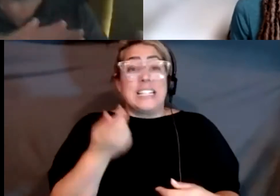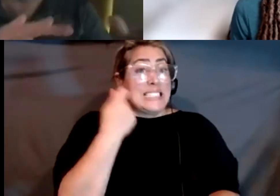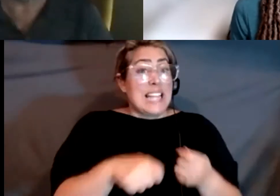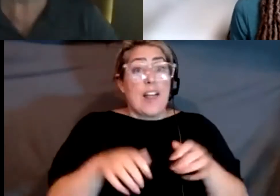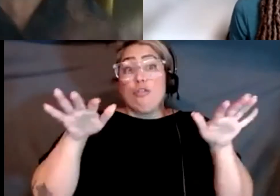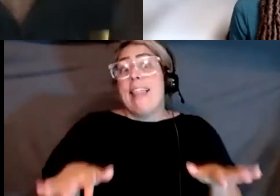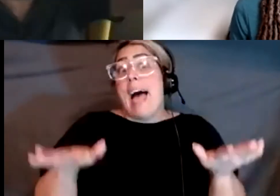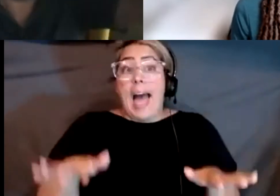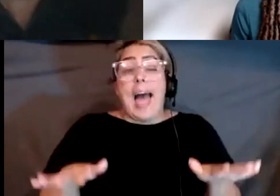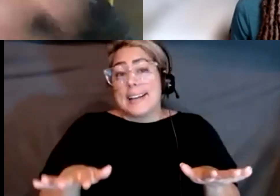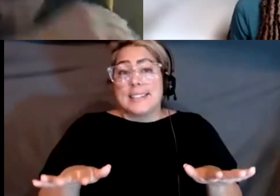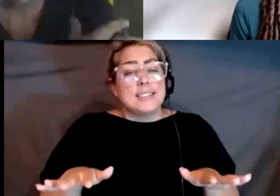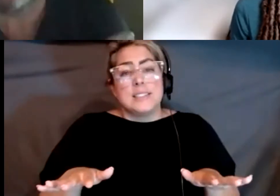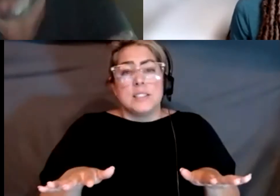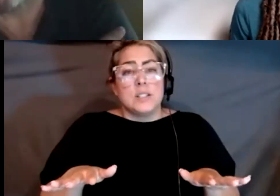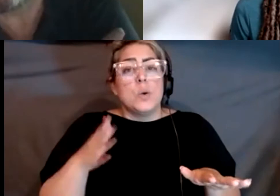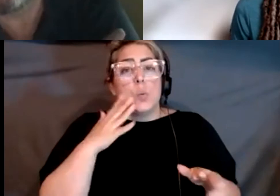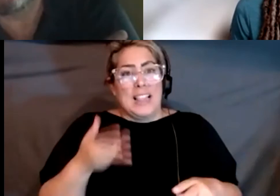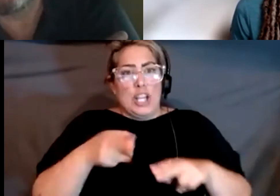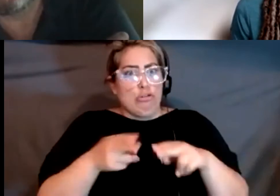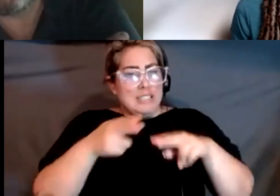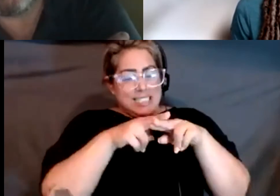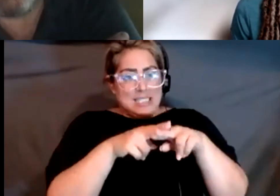To enforce that. CANDACE: Received.